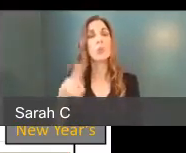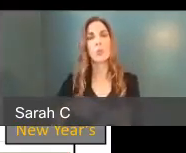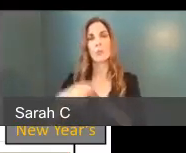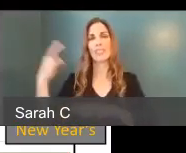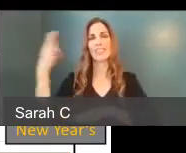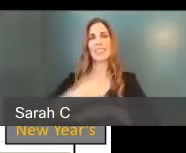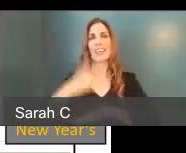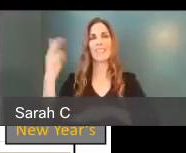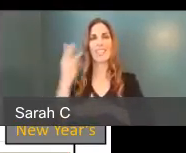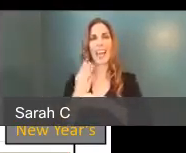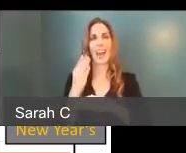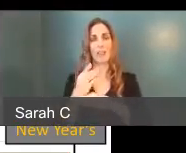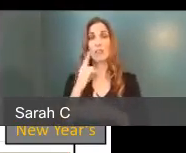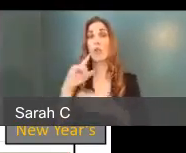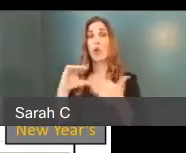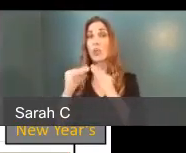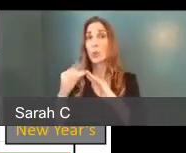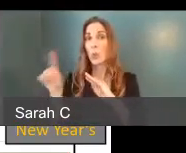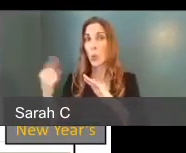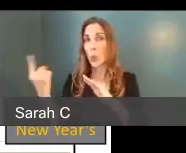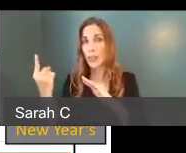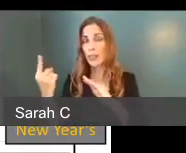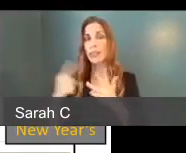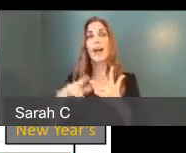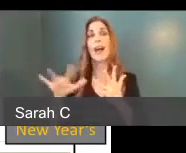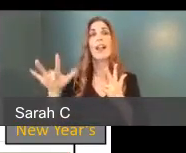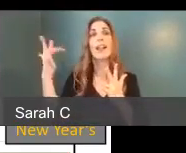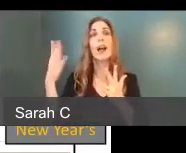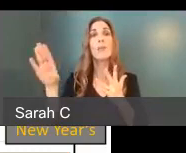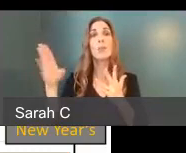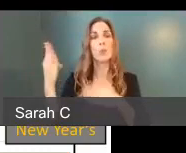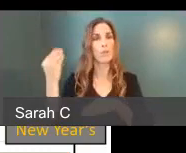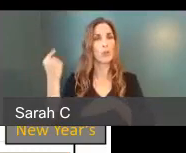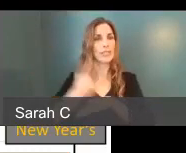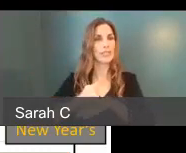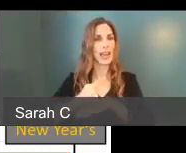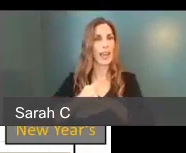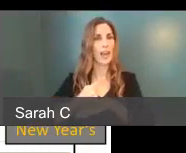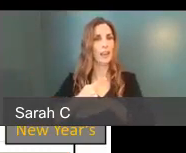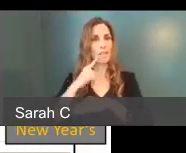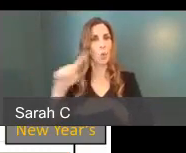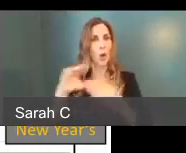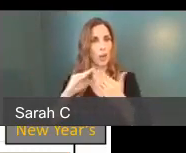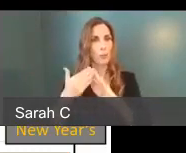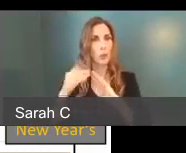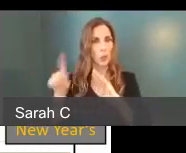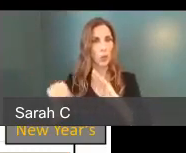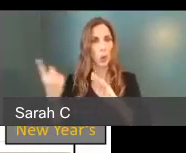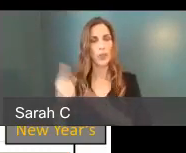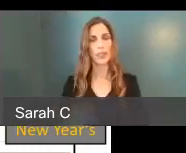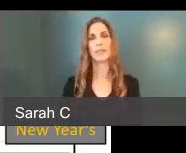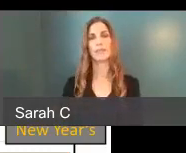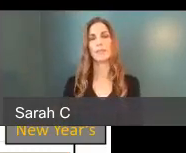cases only, the light blue is a 14-day average of community only cases, and then way down at